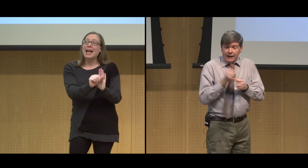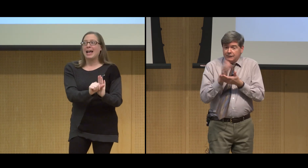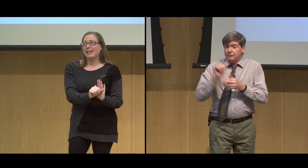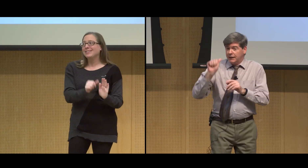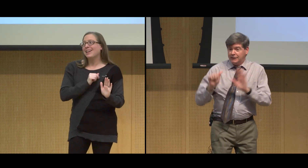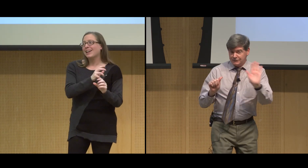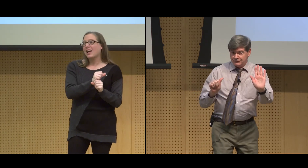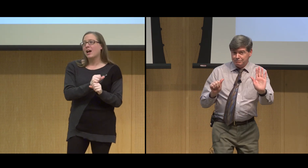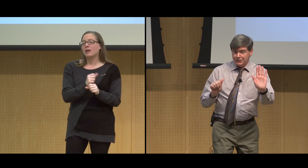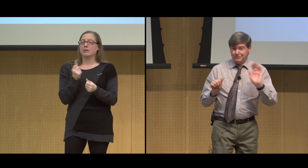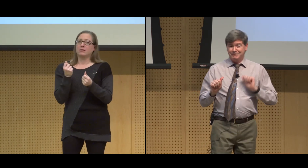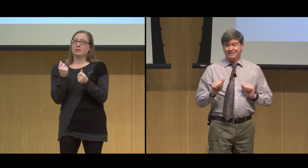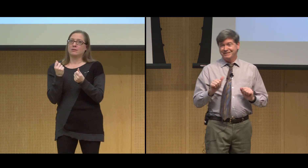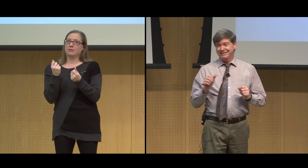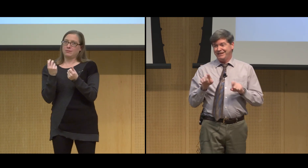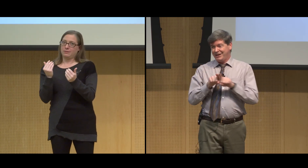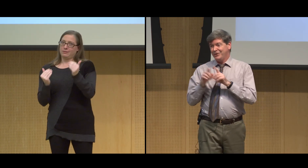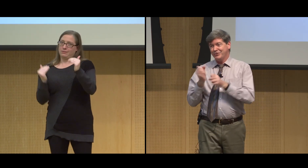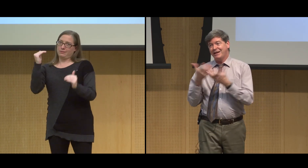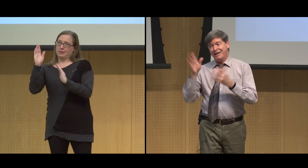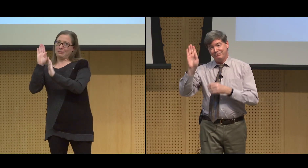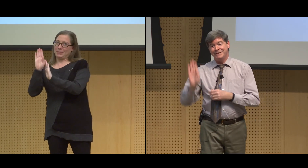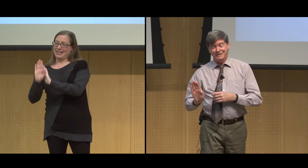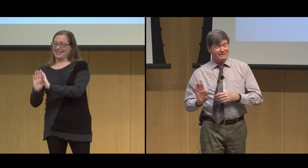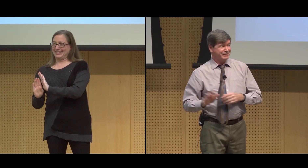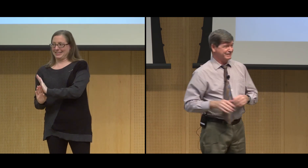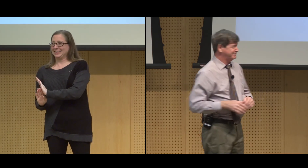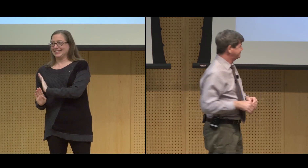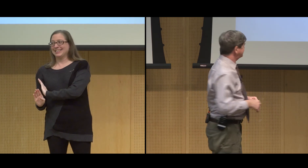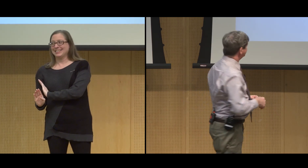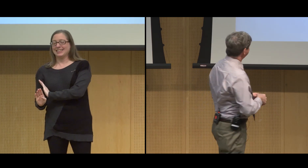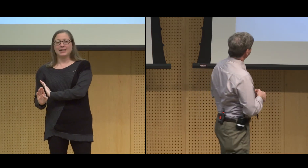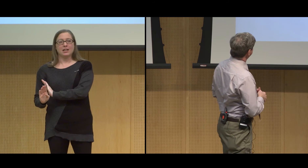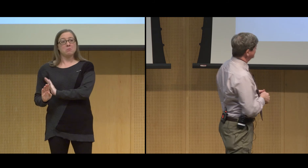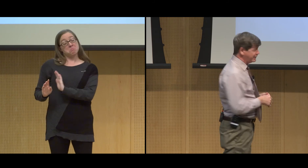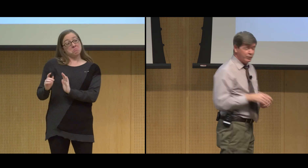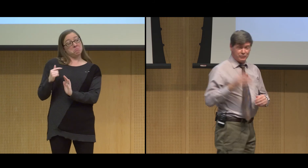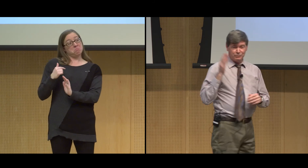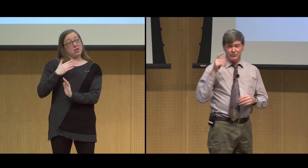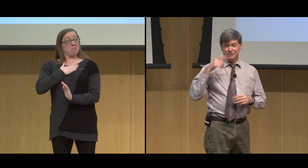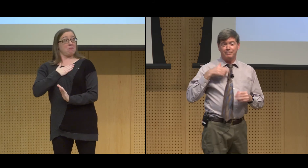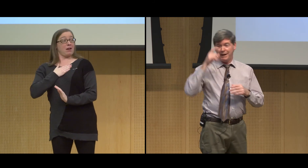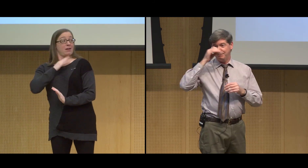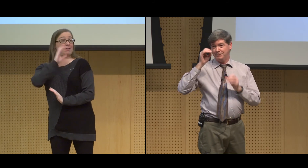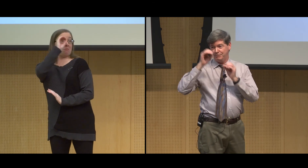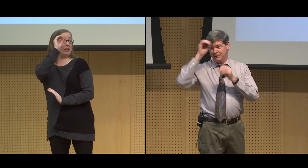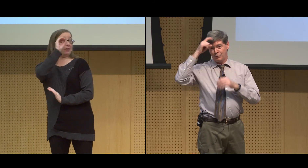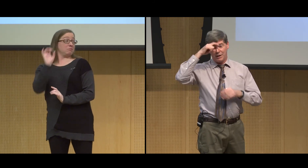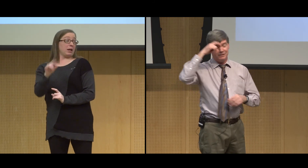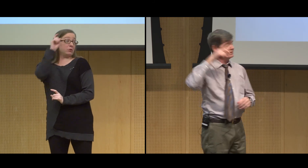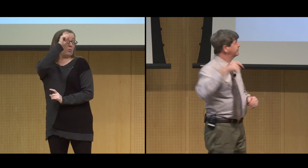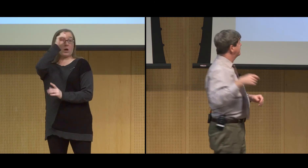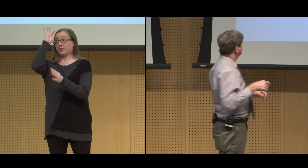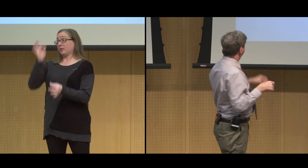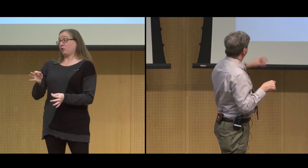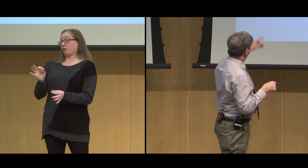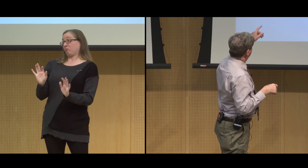Um, I got some A's, but I also got a lot of B's, which was in my opinion wise.